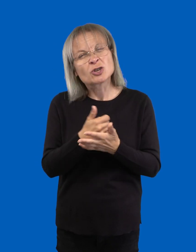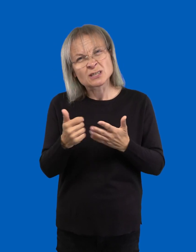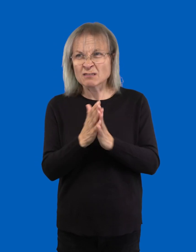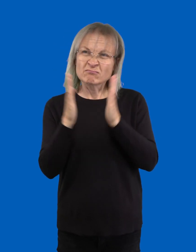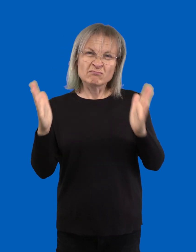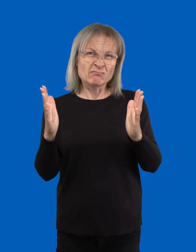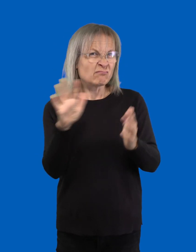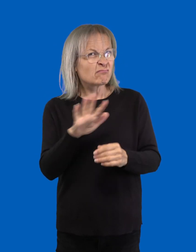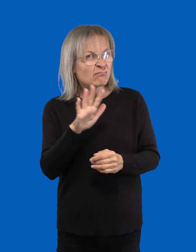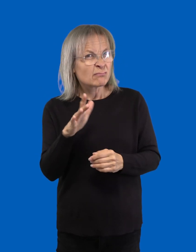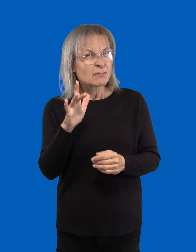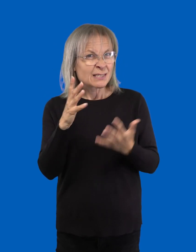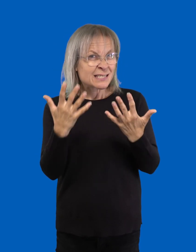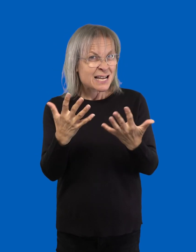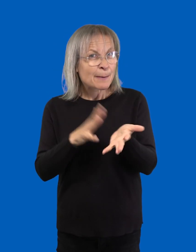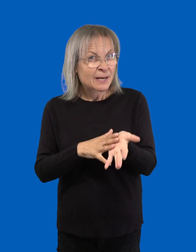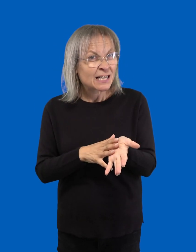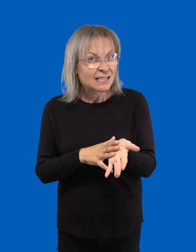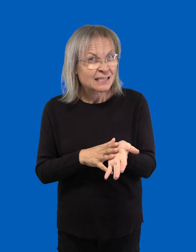The whole appointment usually takes about 10 minutes.